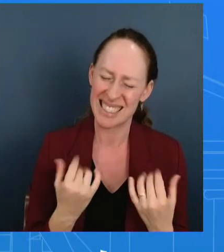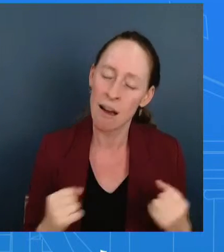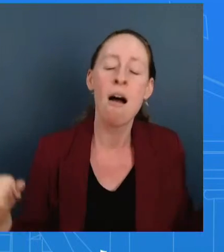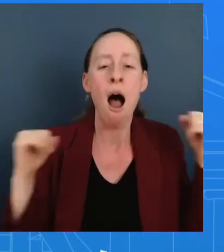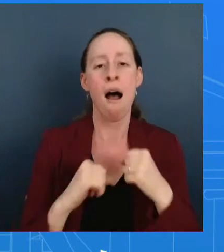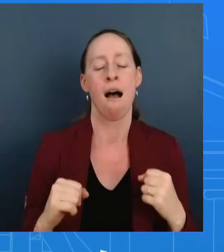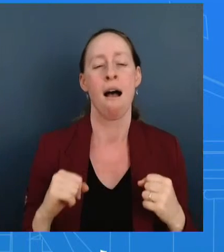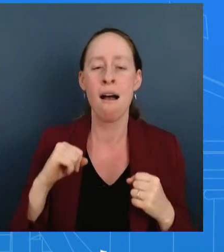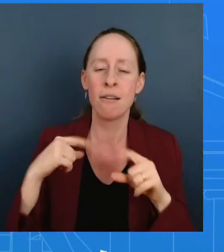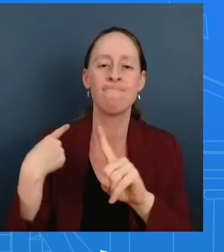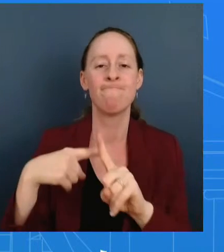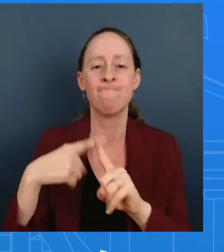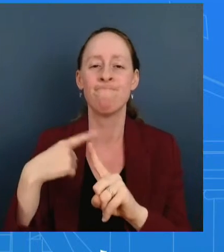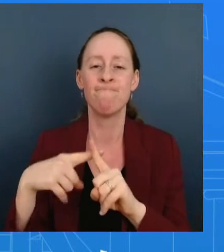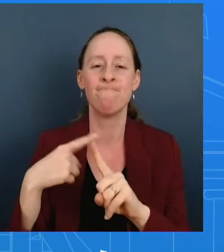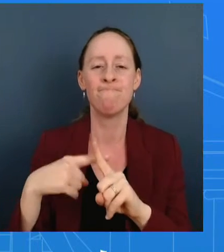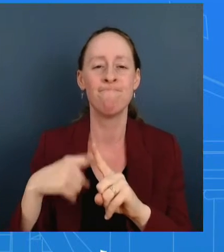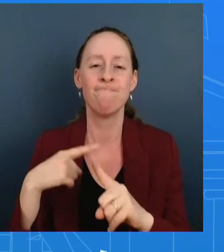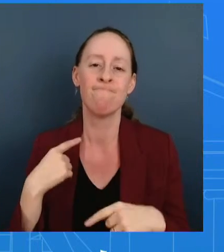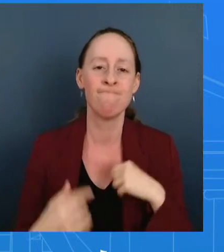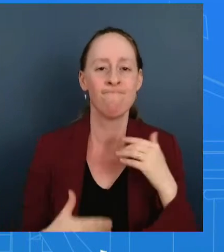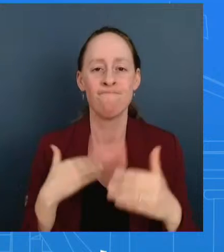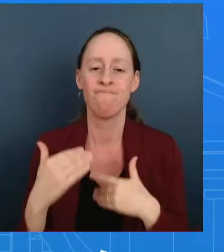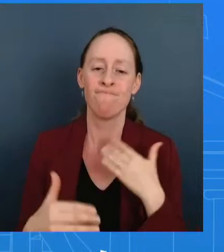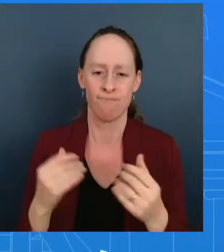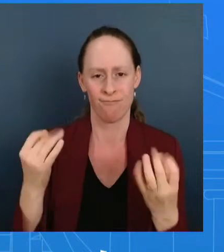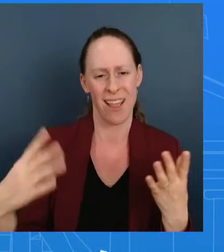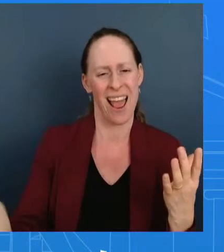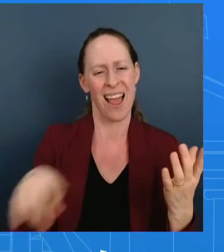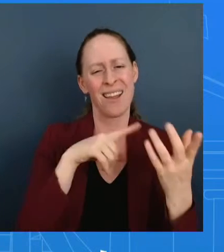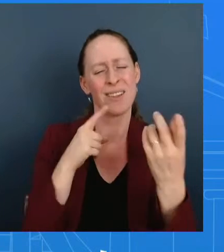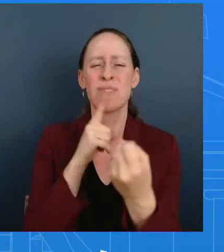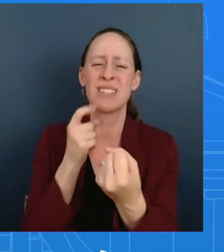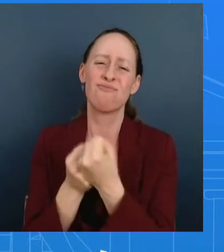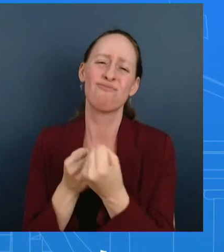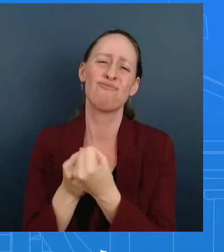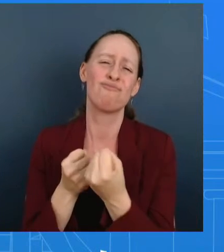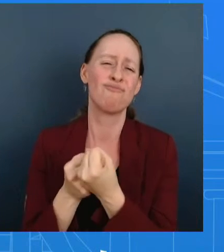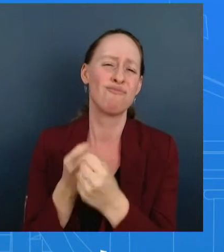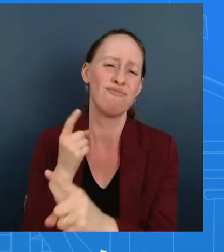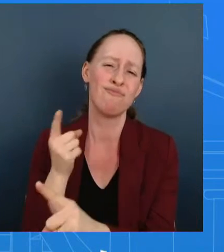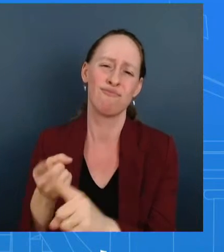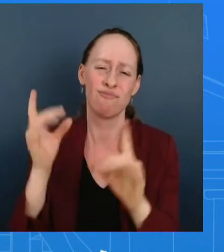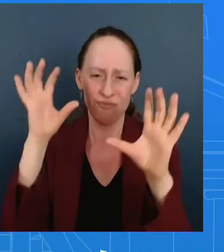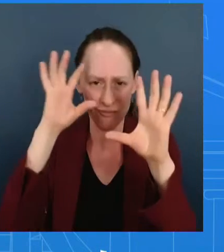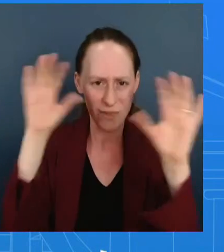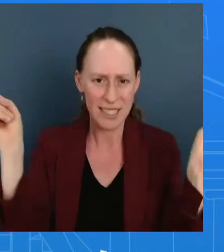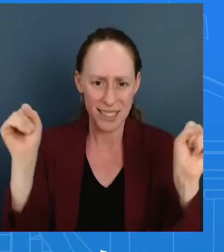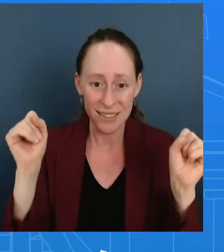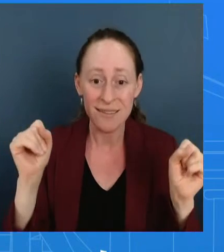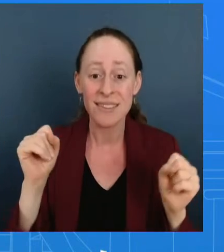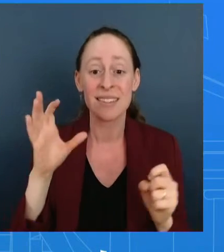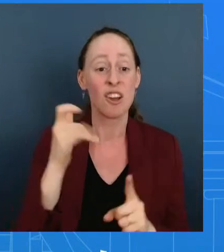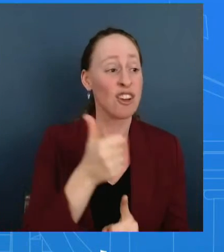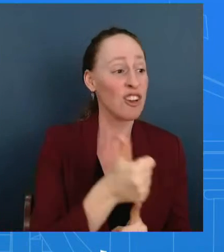who have shown their support for this president. I don't have anything else to read out. You saw the letter. The p- -- letter was -- the letter was, I think, pretty, pretty clear